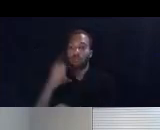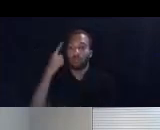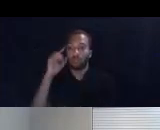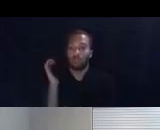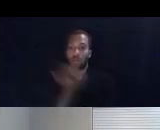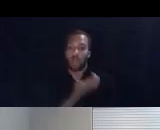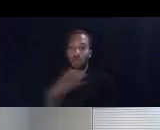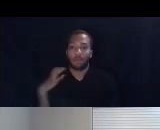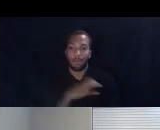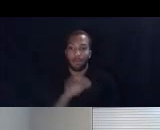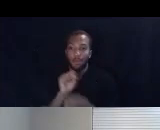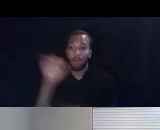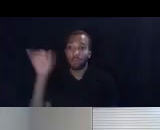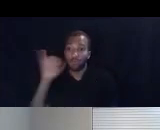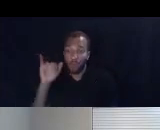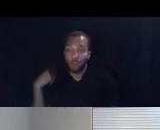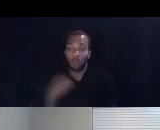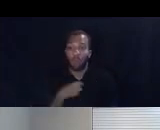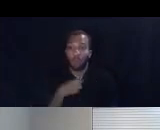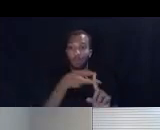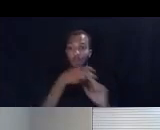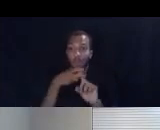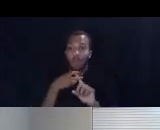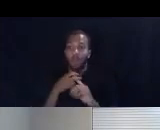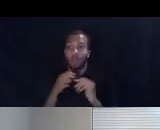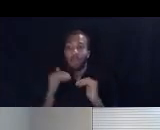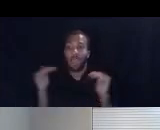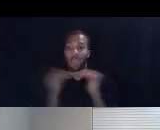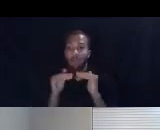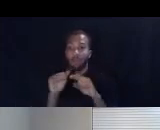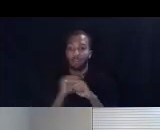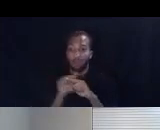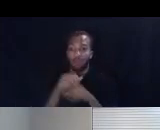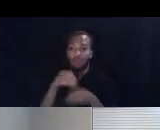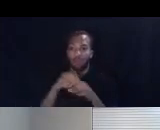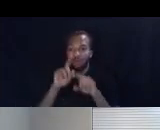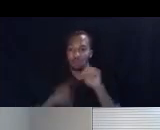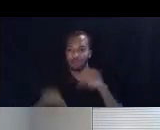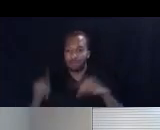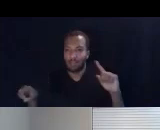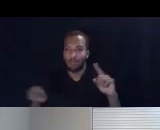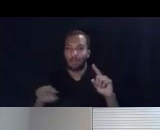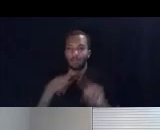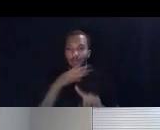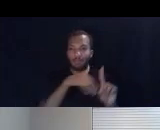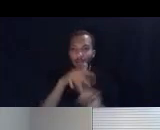So we've brought in a variety of equity trainings to those spaces to ensure that the work and discussions